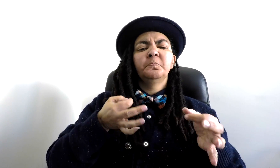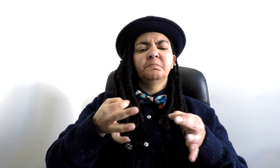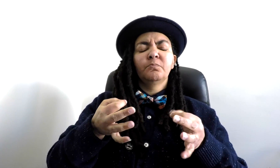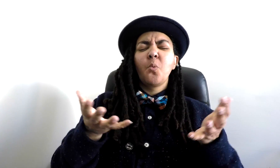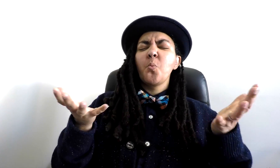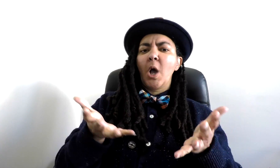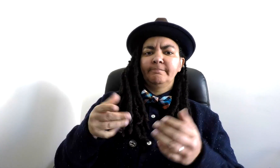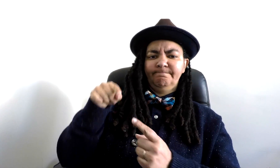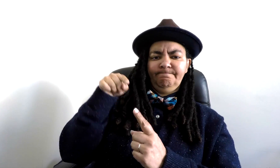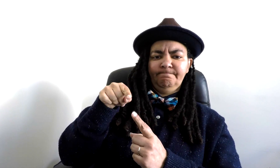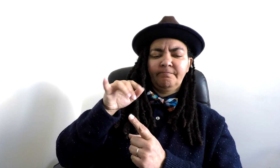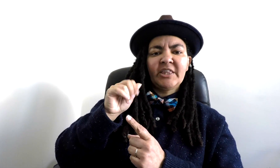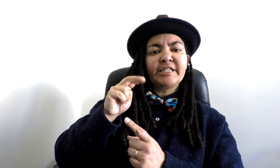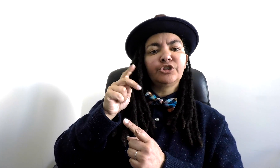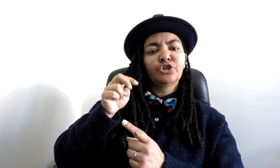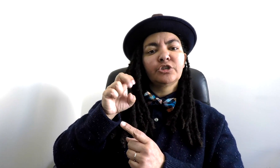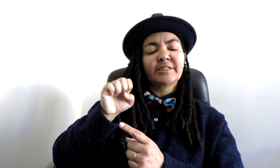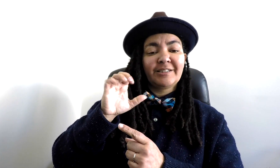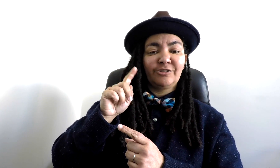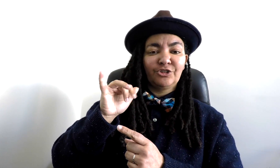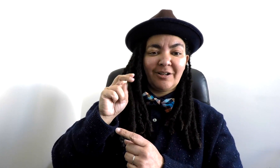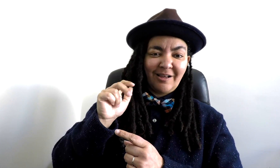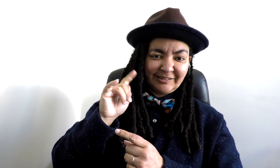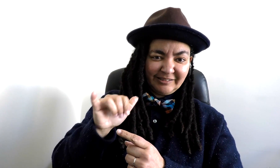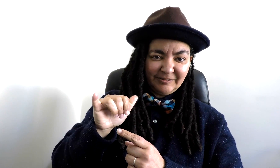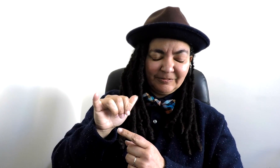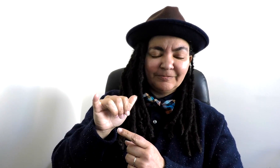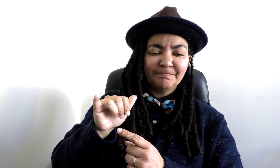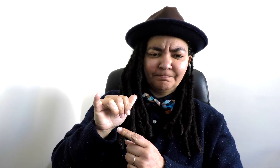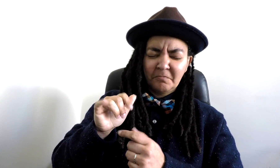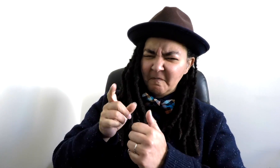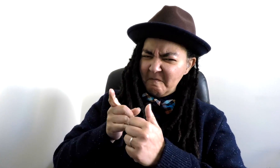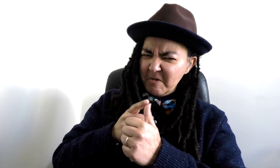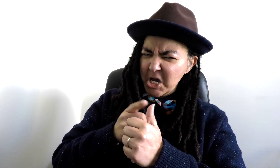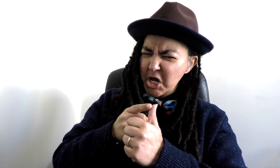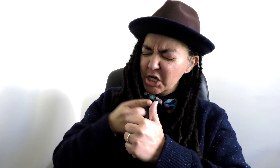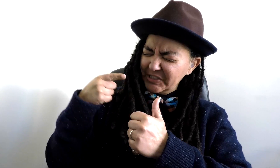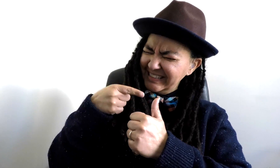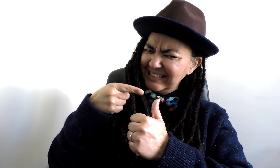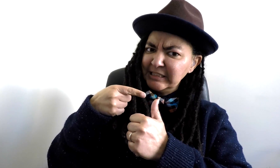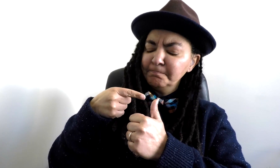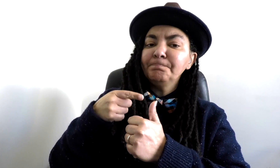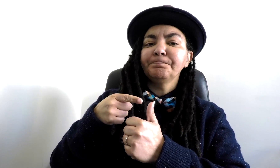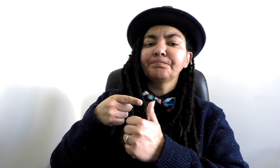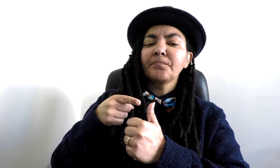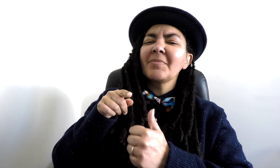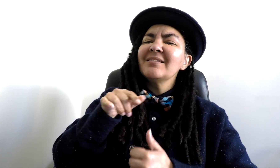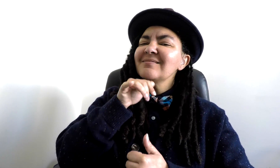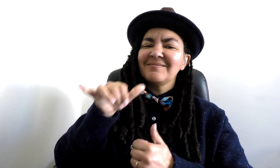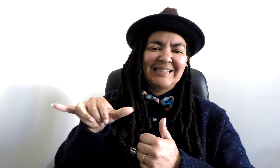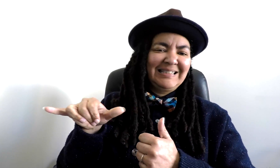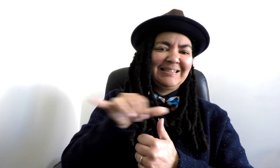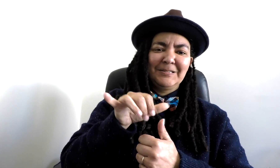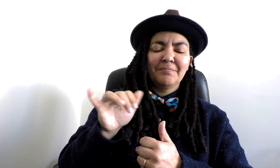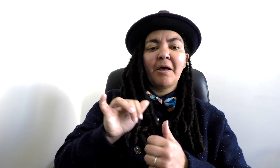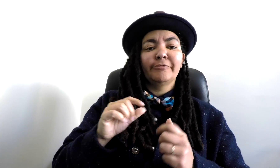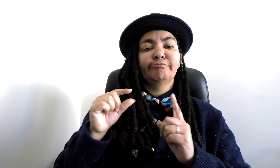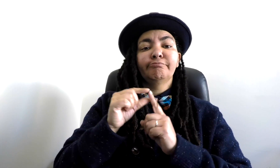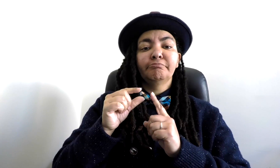So, what’s intersectionality? First and foremost, it does not merely mean “multi-identity”